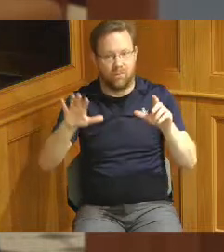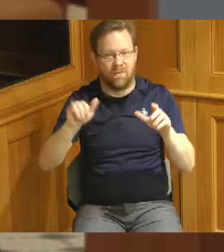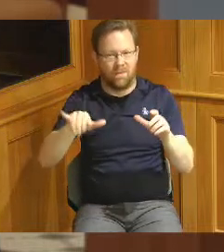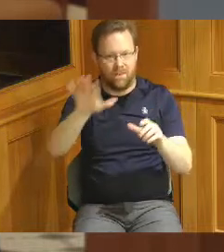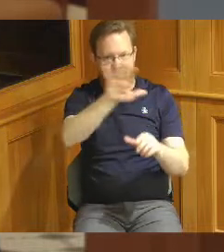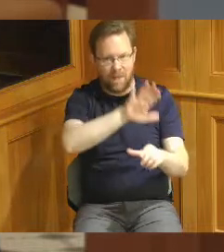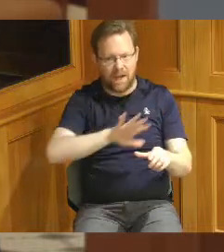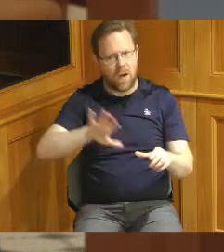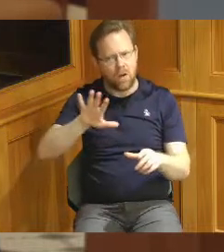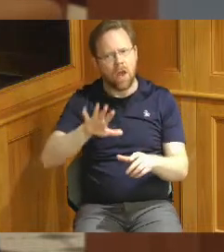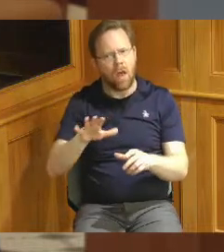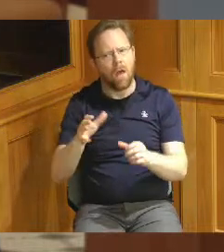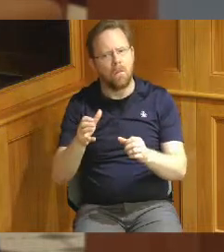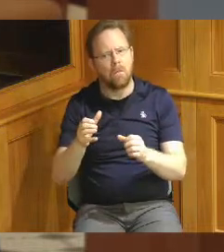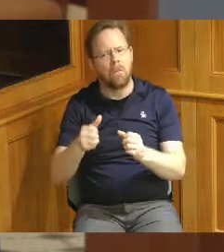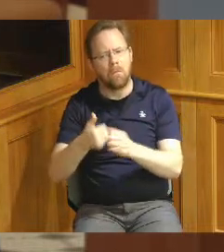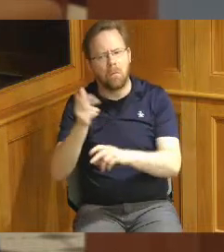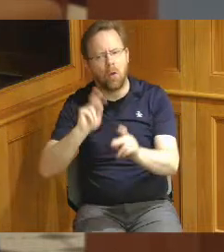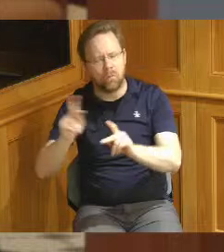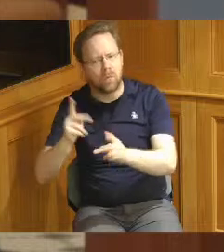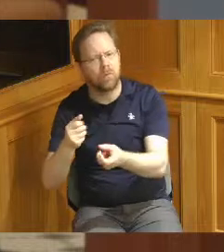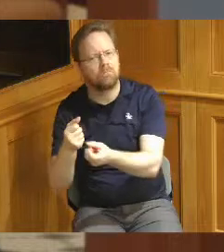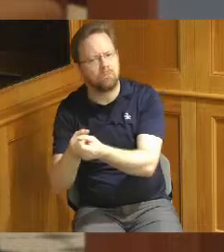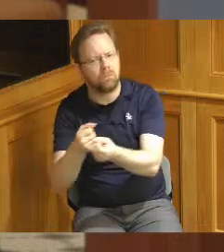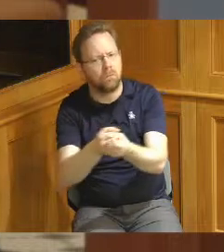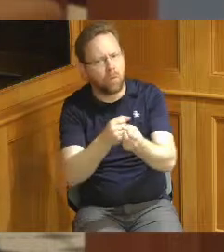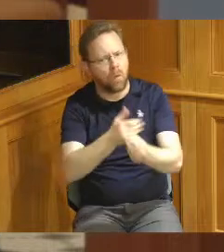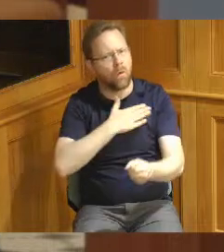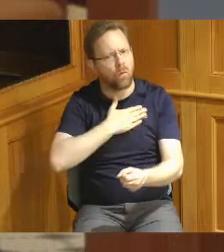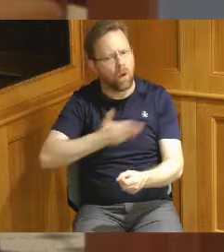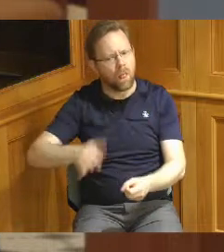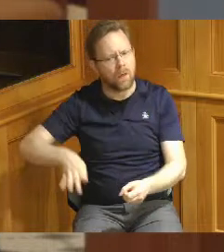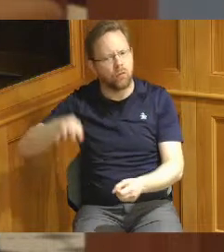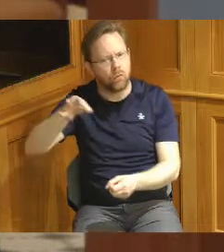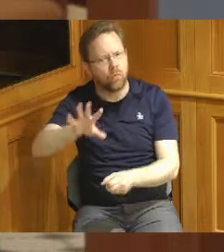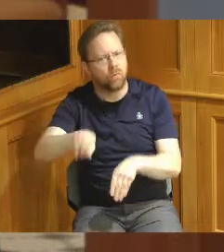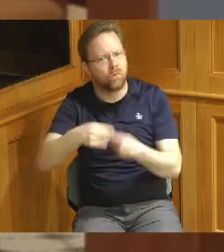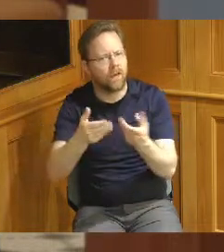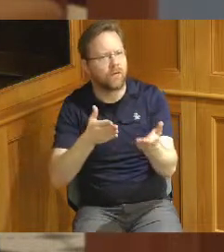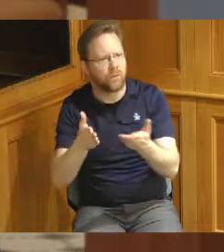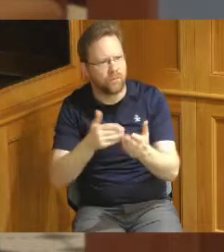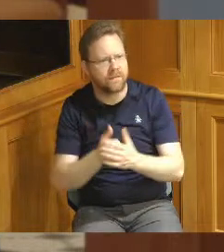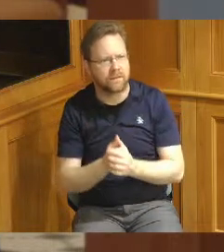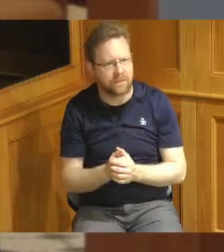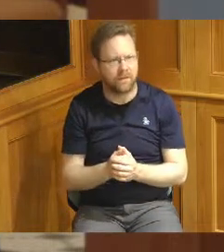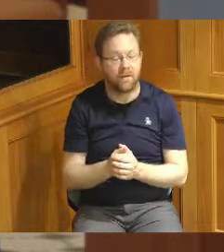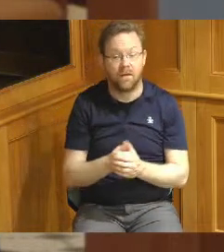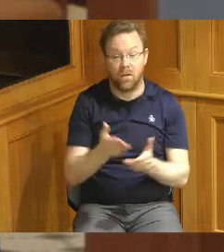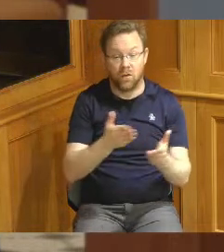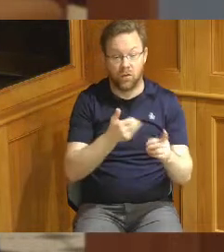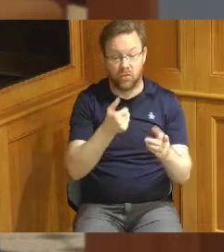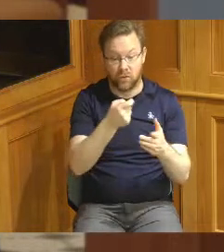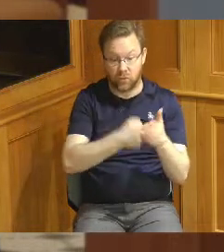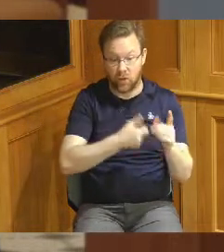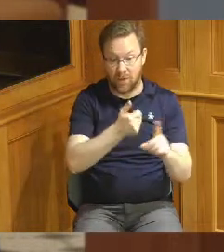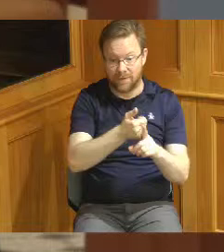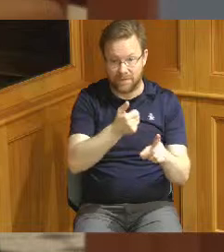count form a 911 Review Committee to review the 911 plan and program for the county and